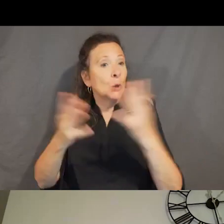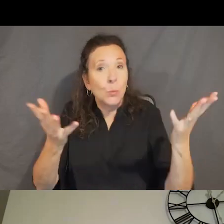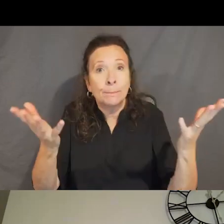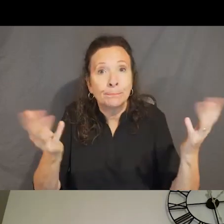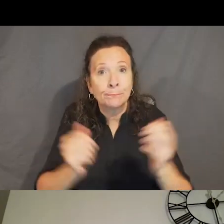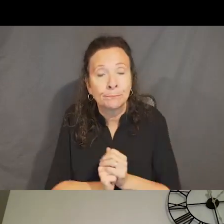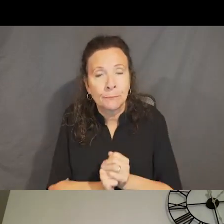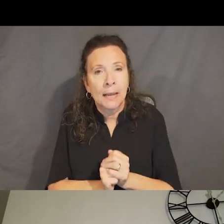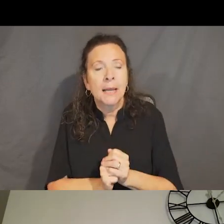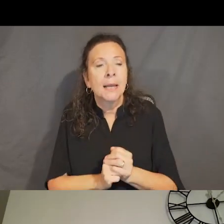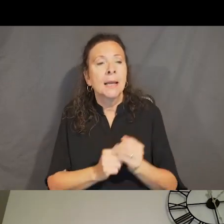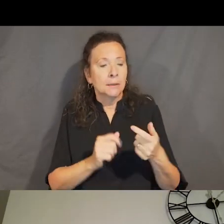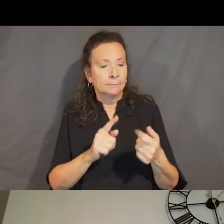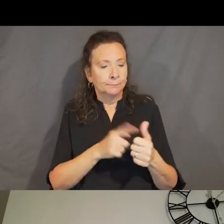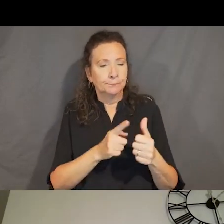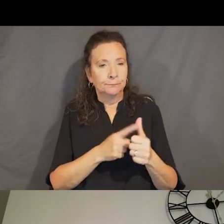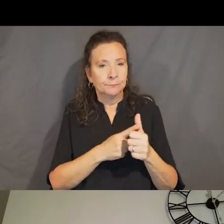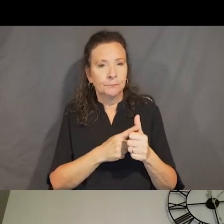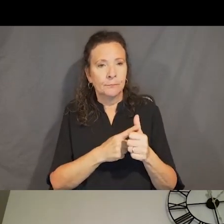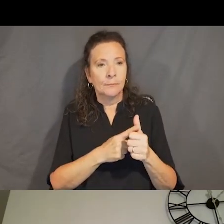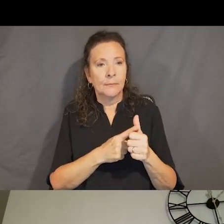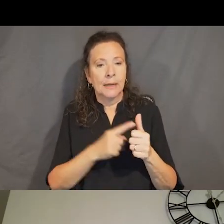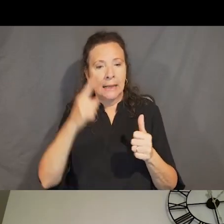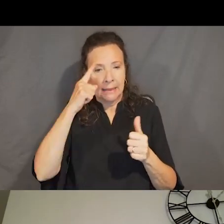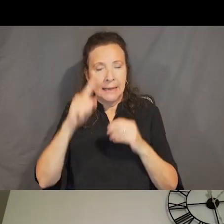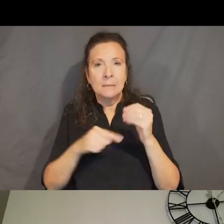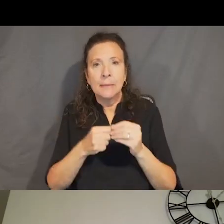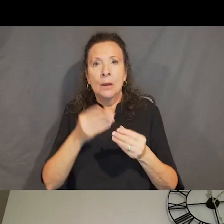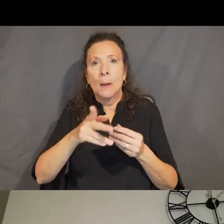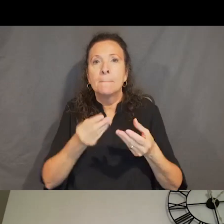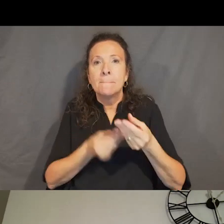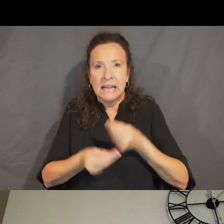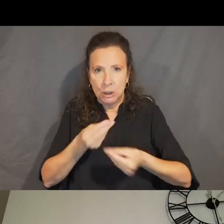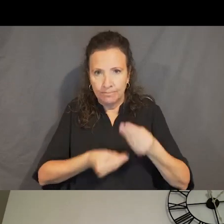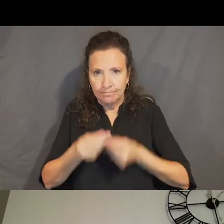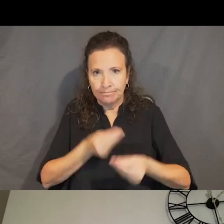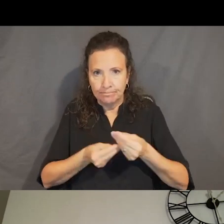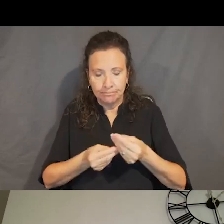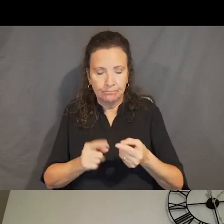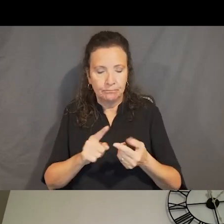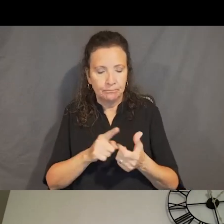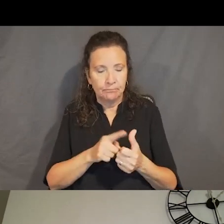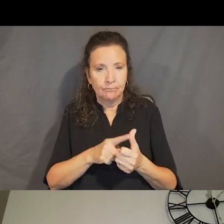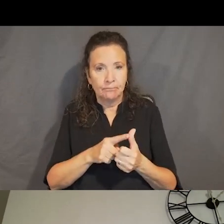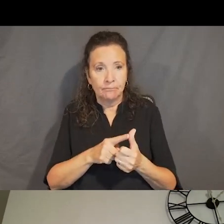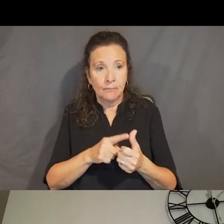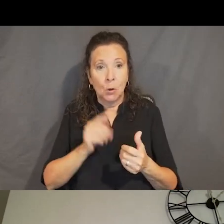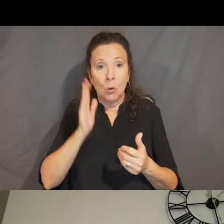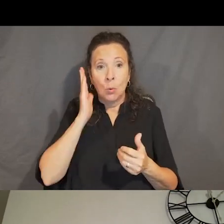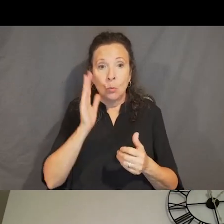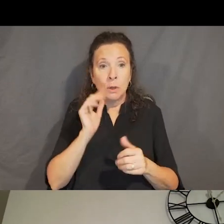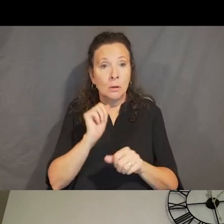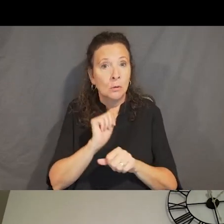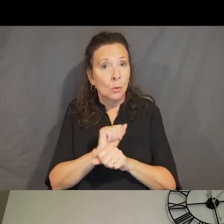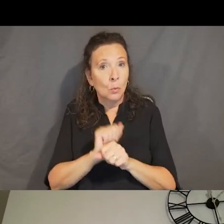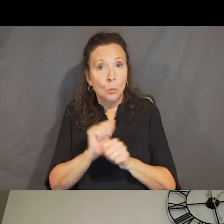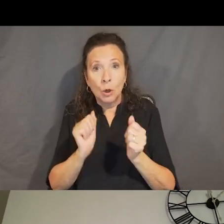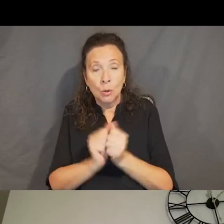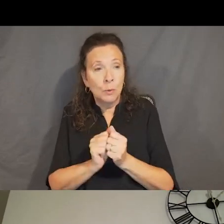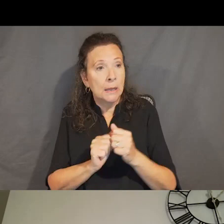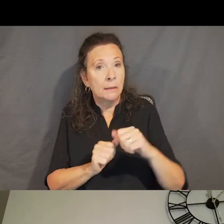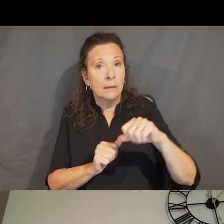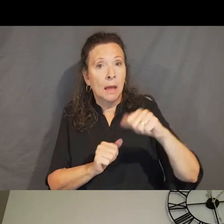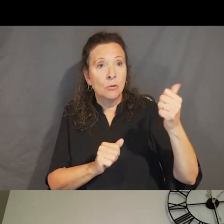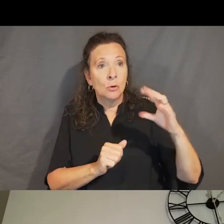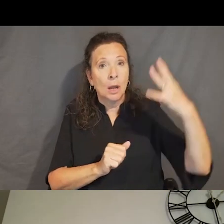you want to factor in your budget. Are you going to be working with outside help? Are you going to